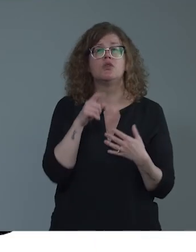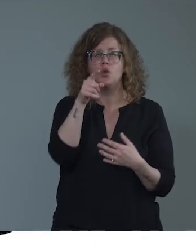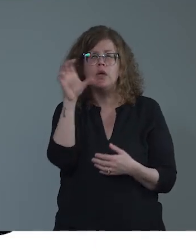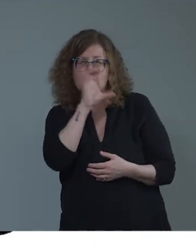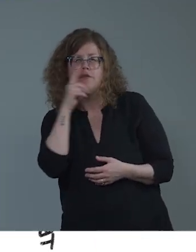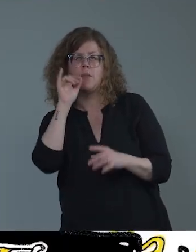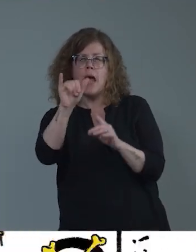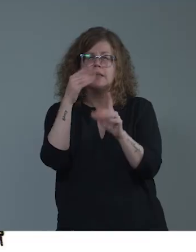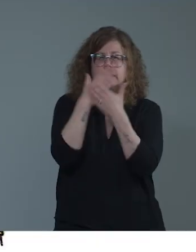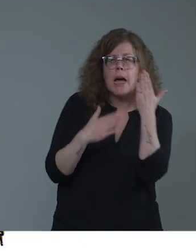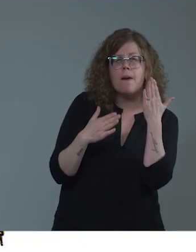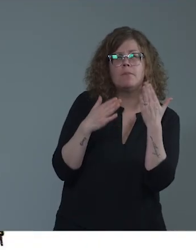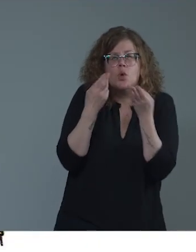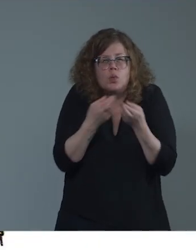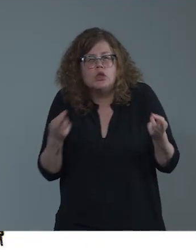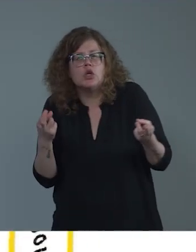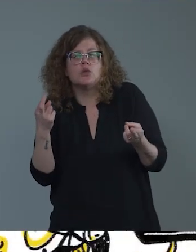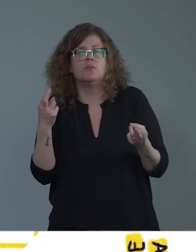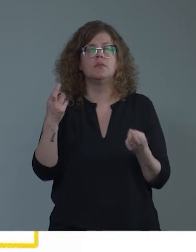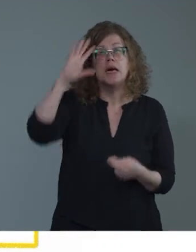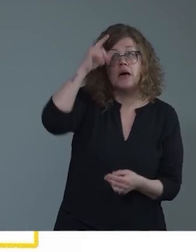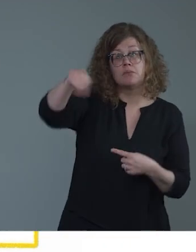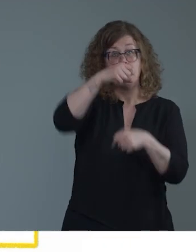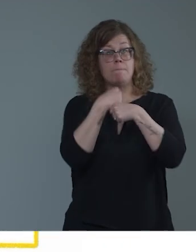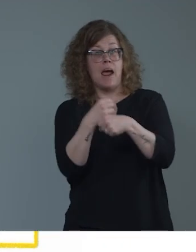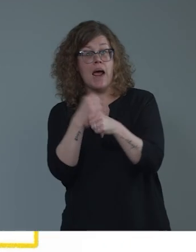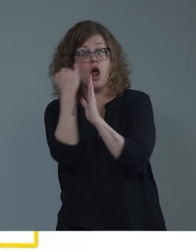from a more arts perspective. This particular page is from artist Nicole